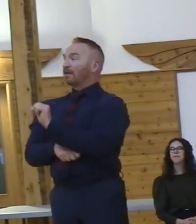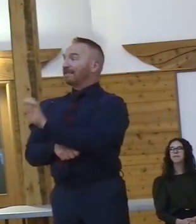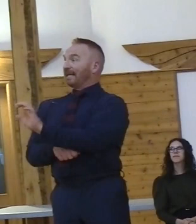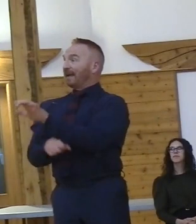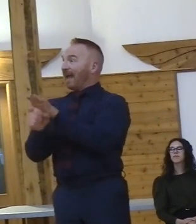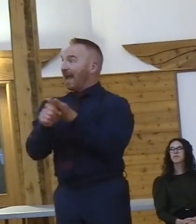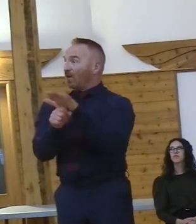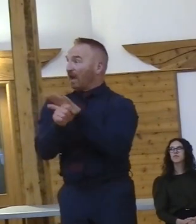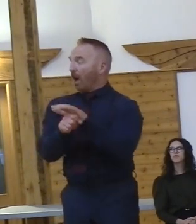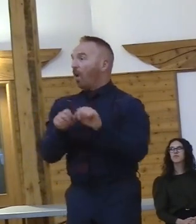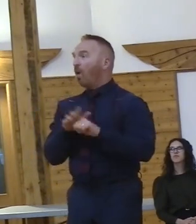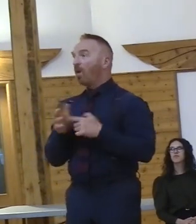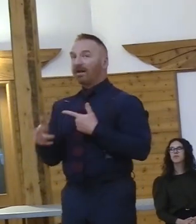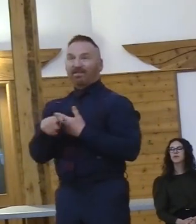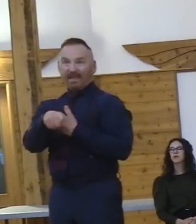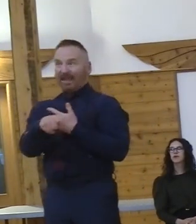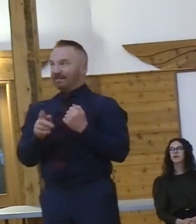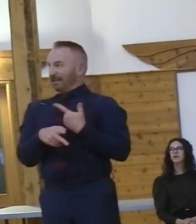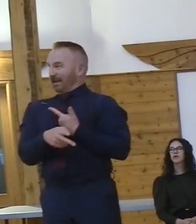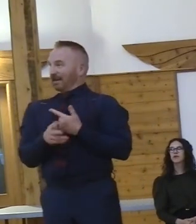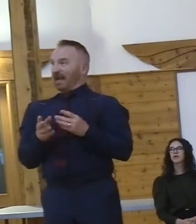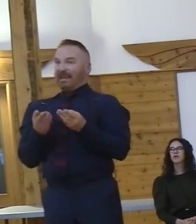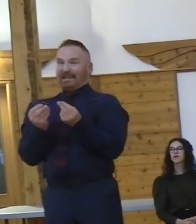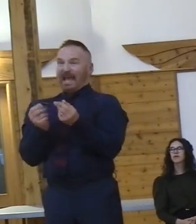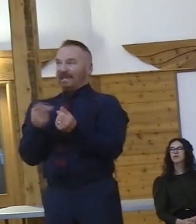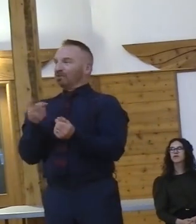remaining lands from being stolen by the Kenyan government.